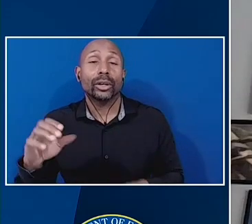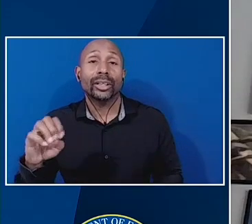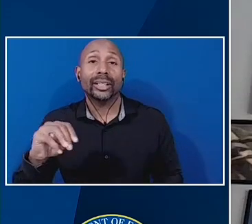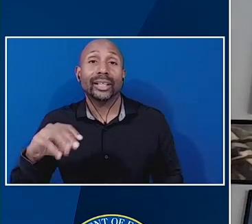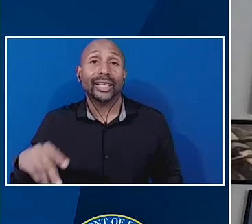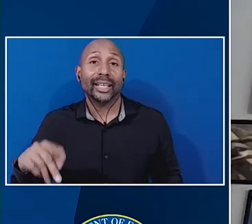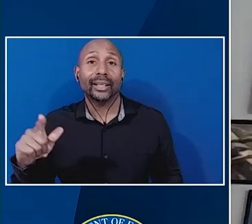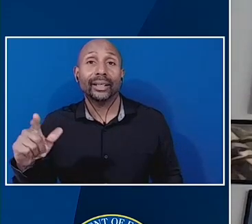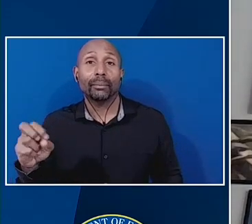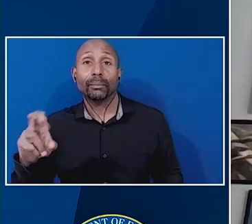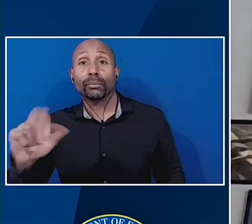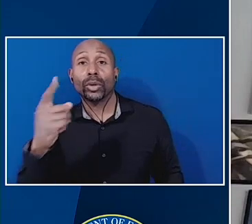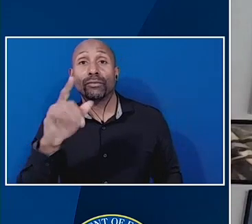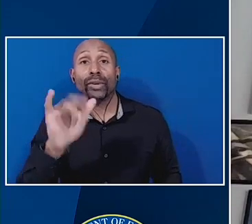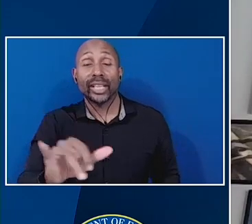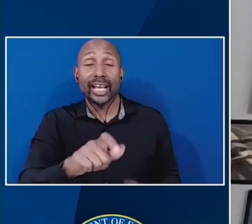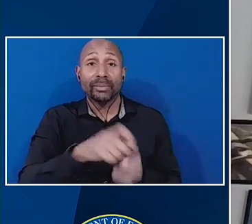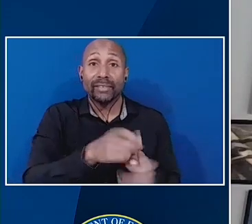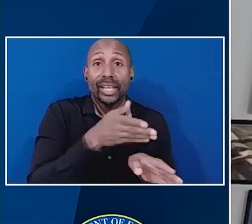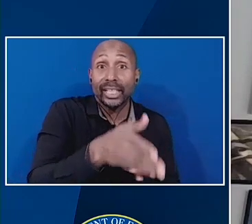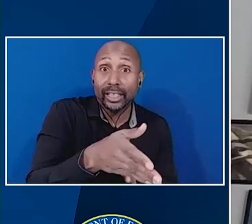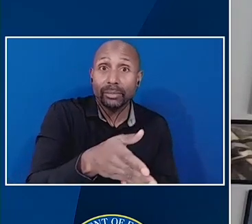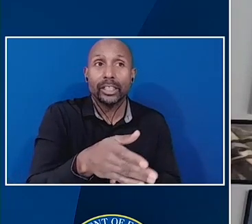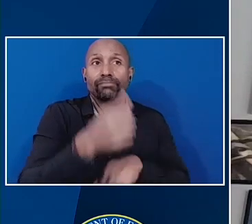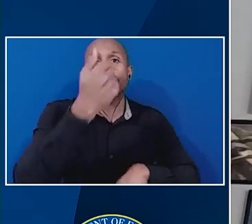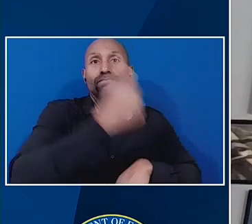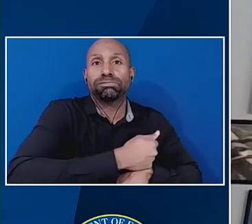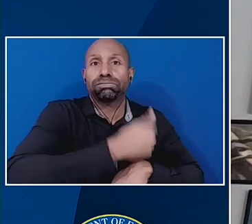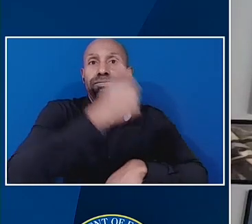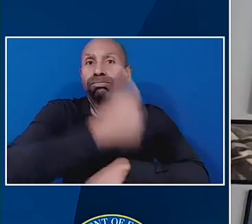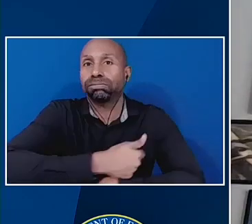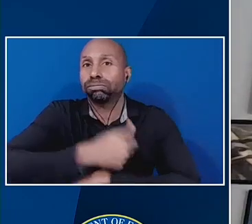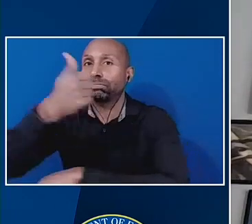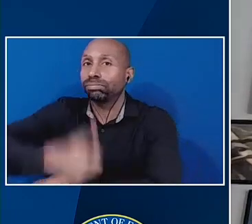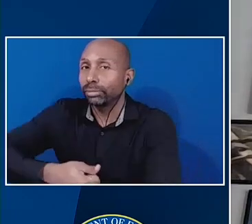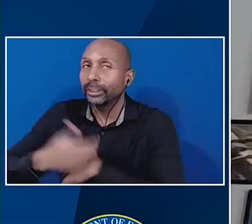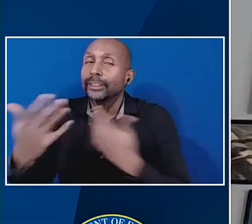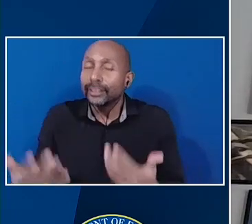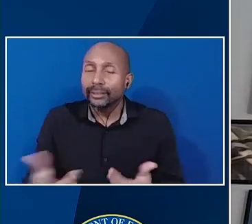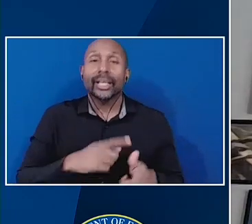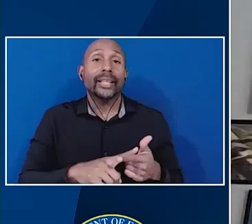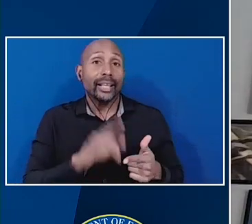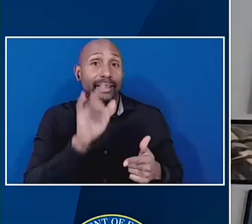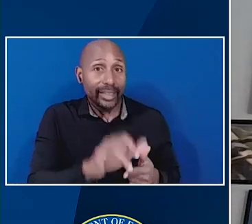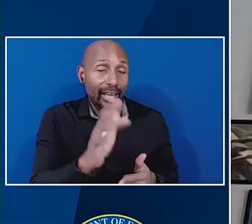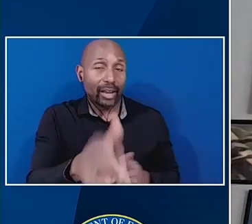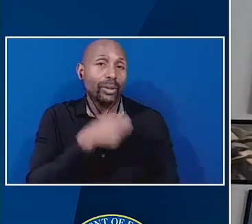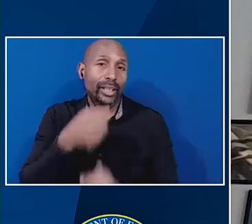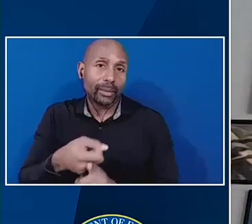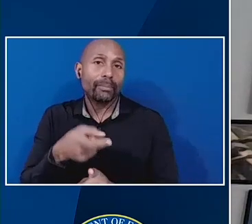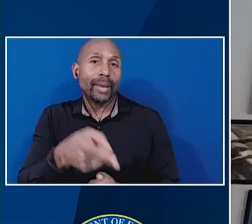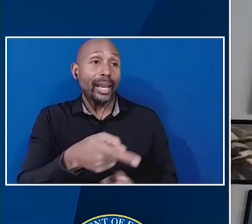discipline go out of business and that then affects an institution's ability to